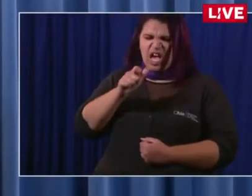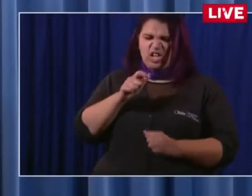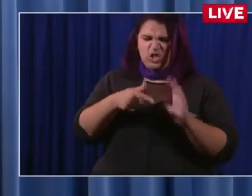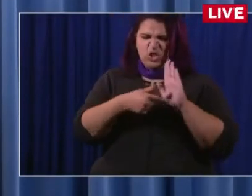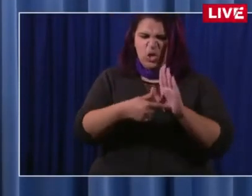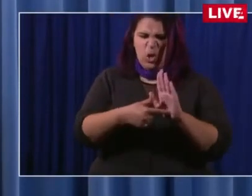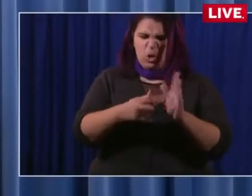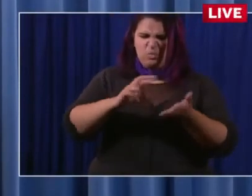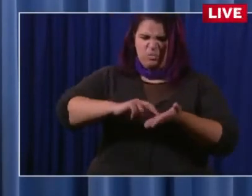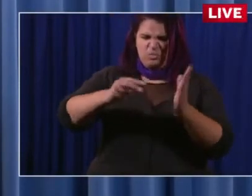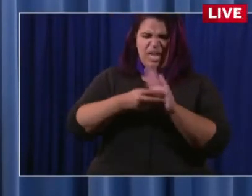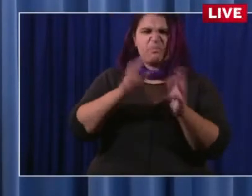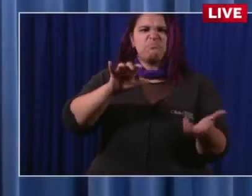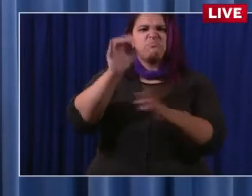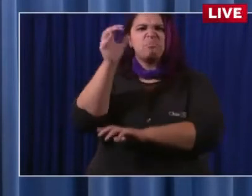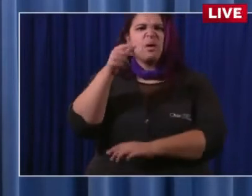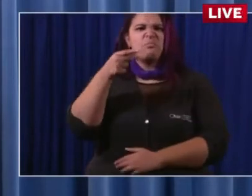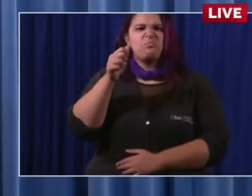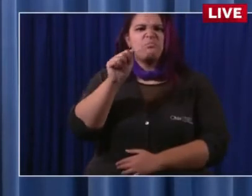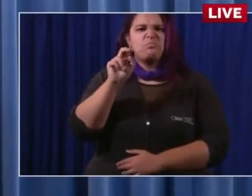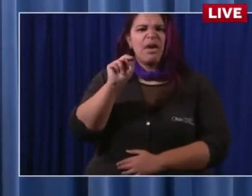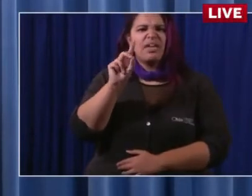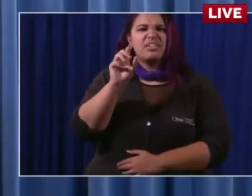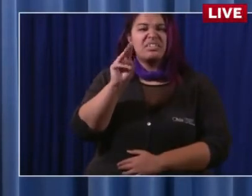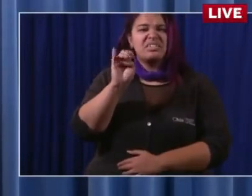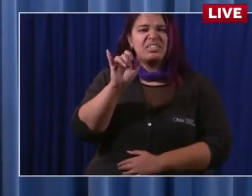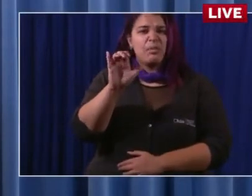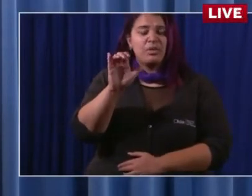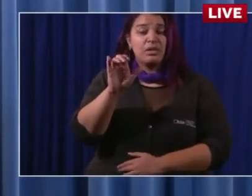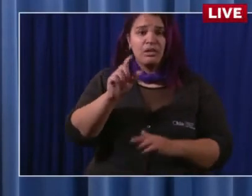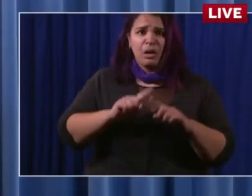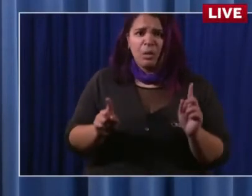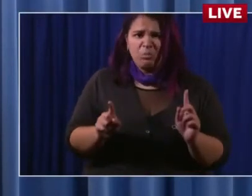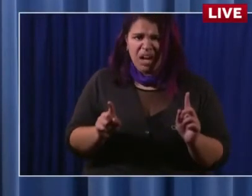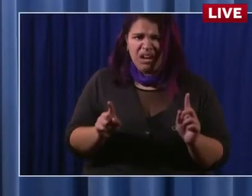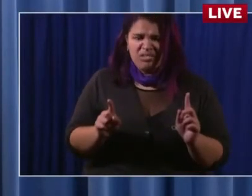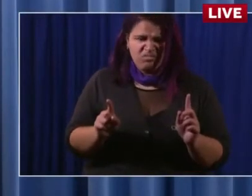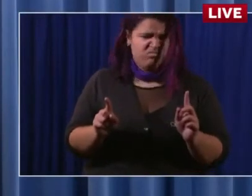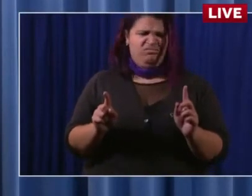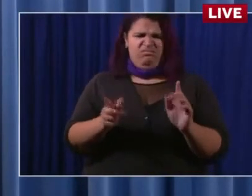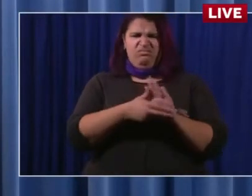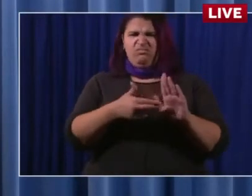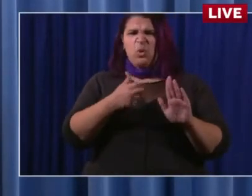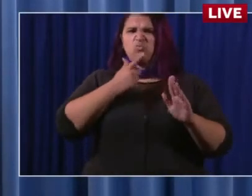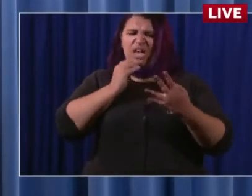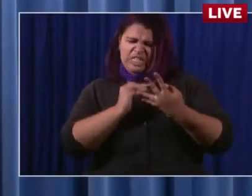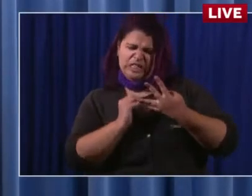SEVEN COUNTIES. IT DOES NOT REFLECT AN EPIDEMIC ENVIRONMENT, YET THESE COUNTIES ARE IN CODE RED.